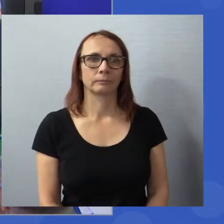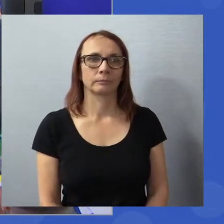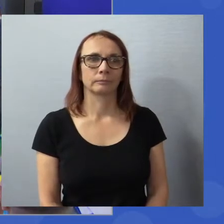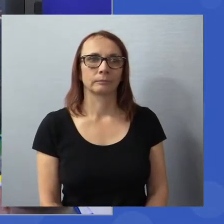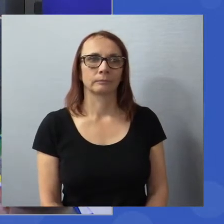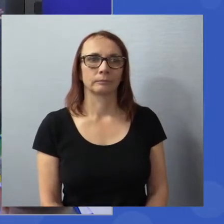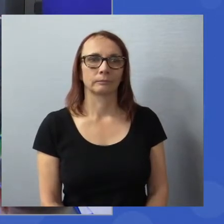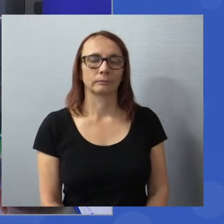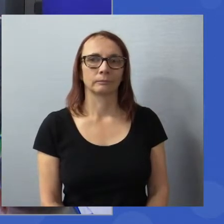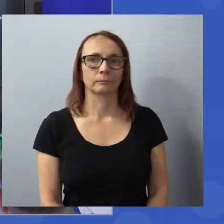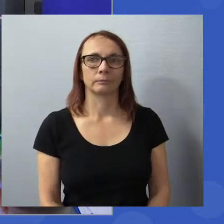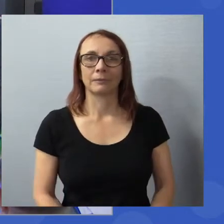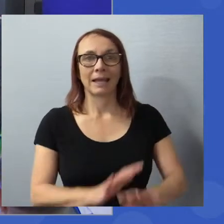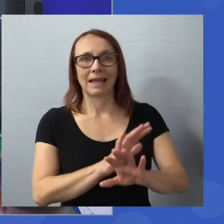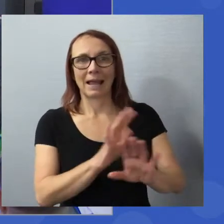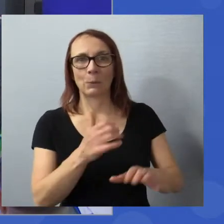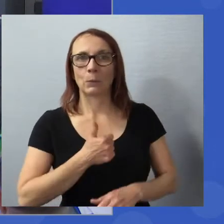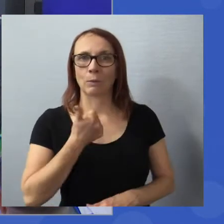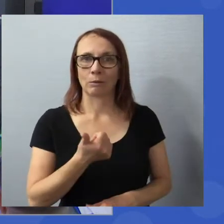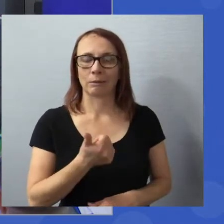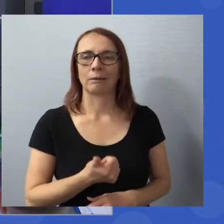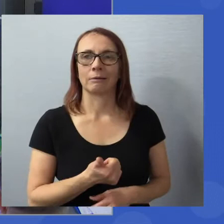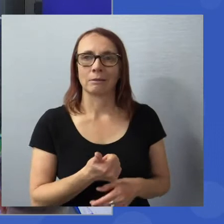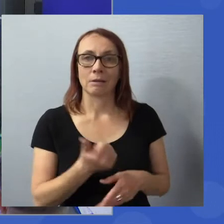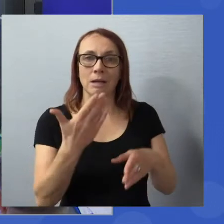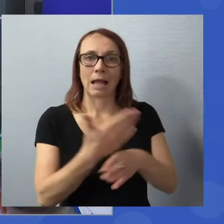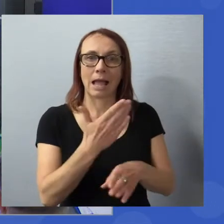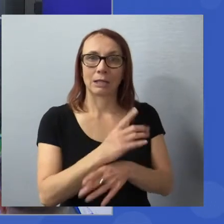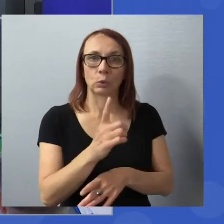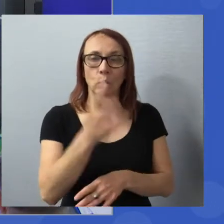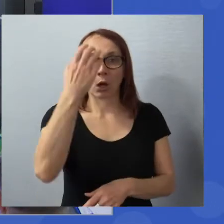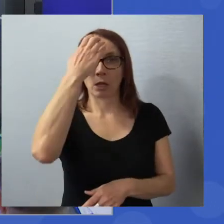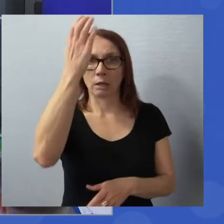good morning and our action is that the government needs to raise some sort of